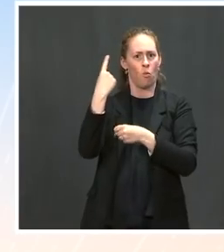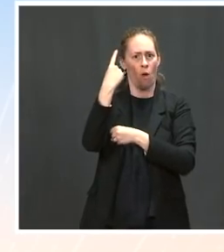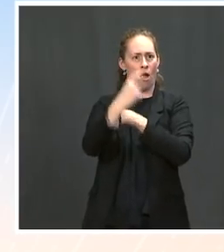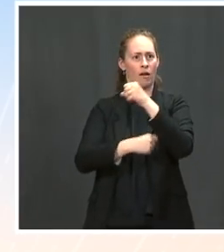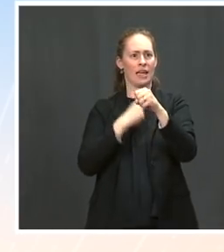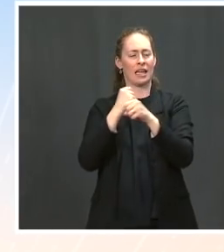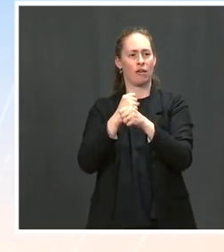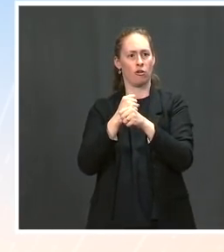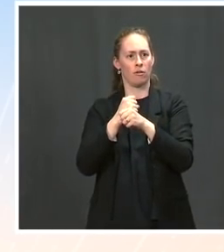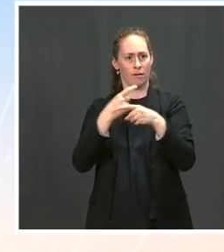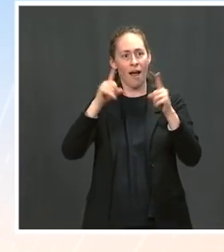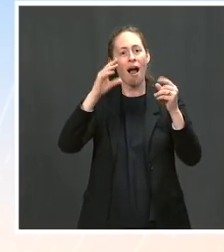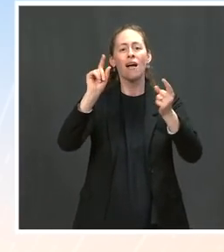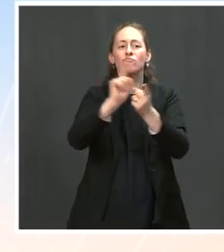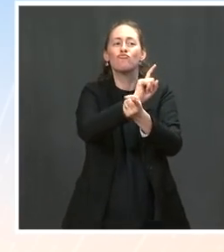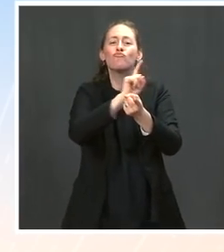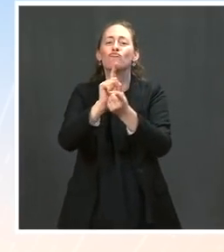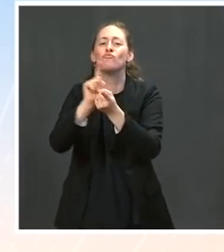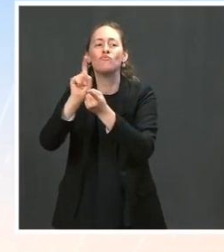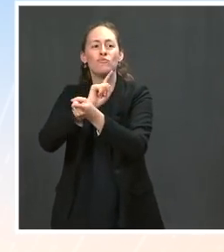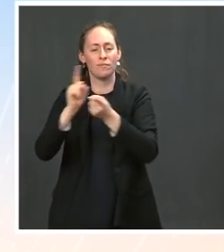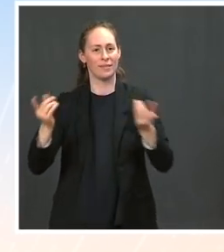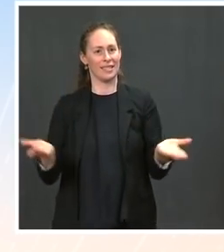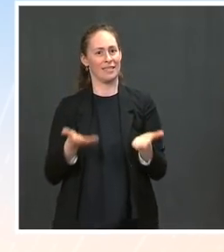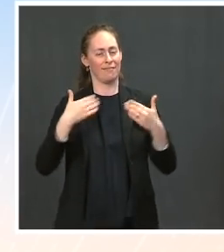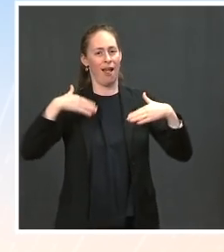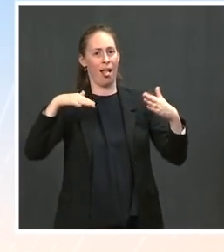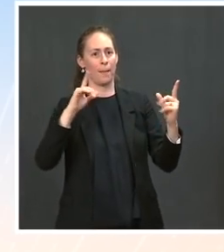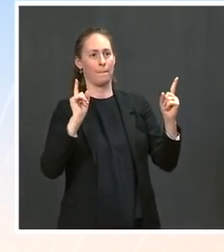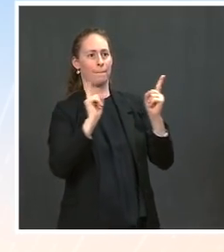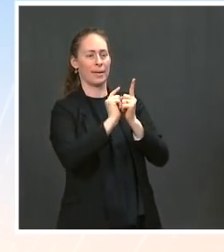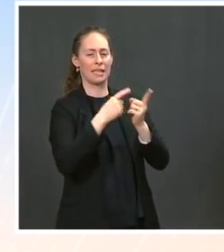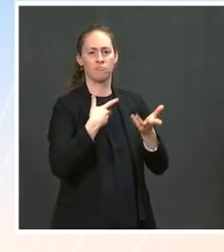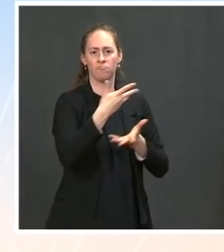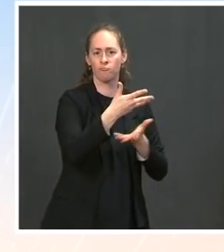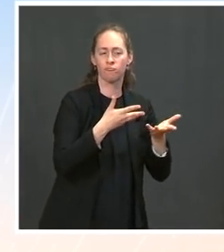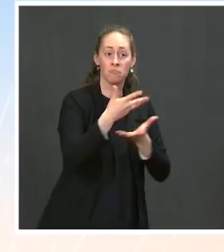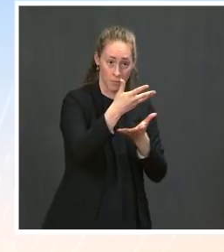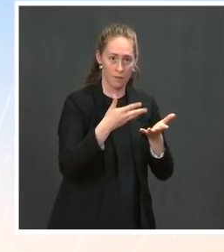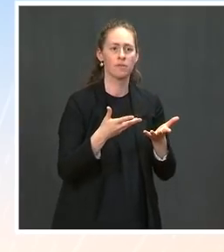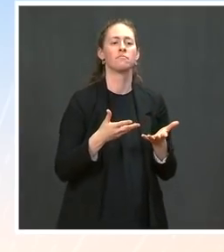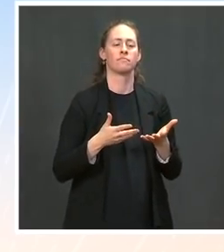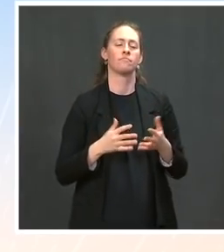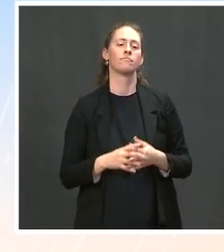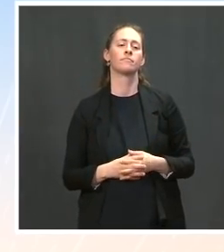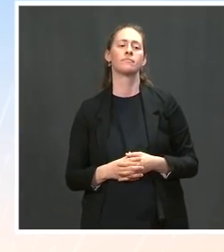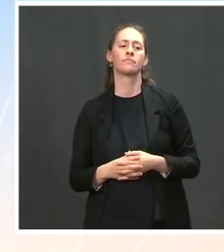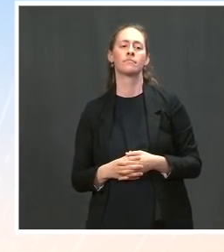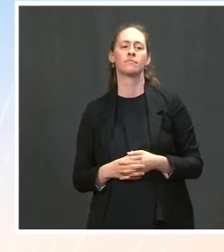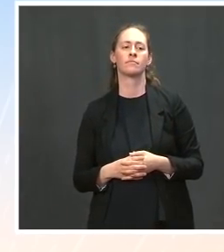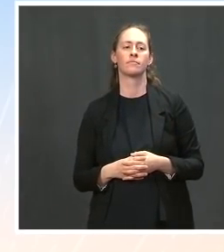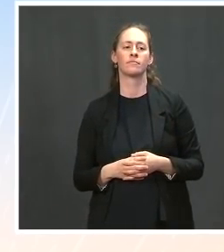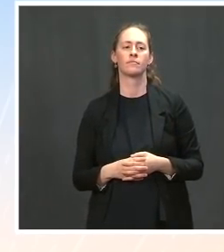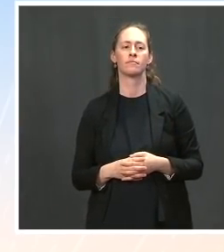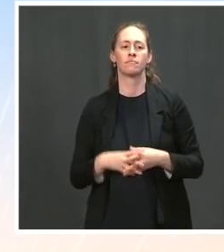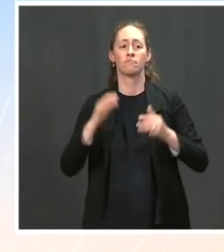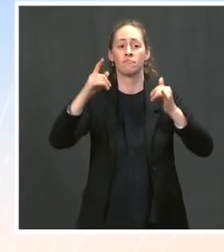with whom he has not had a chance to consult with since he agreed to continue serving in his post. And he'll return to Moscow soon. The Press: Does that include the --